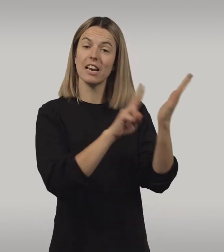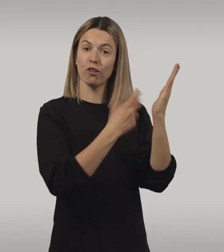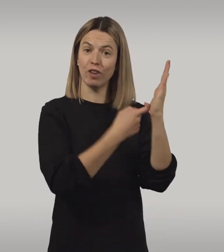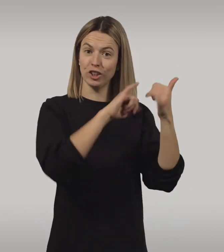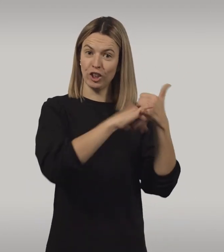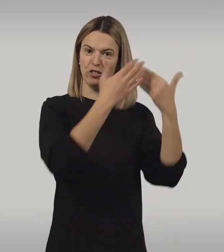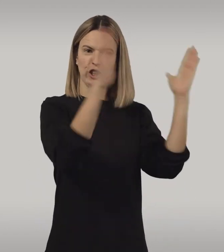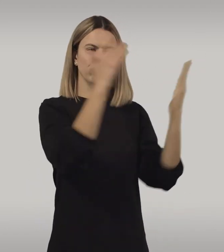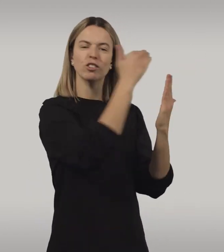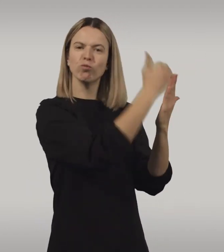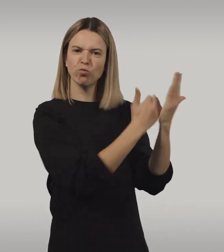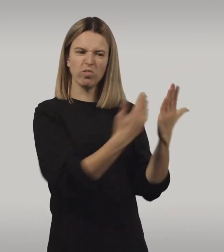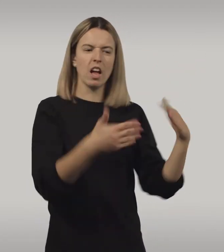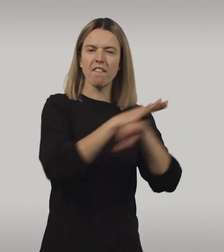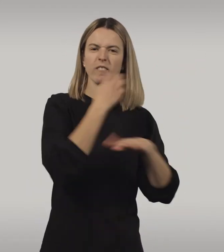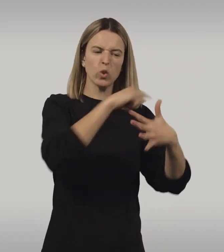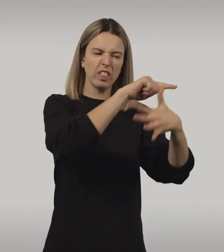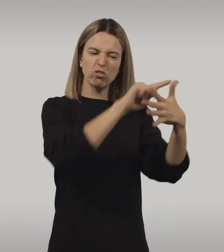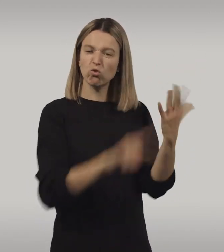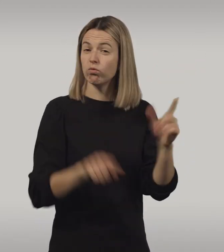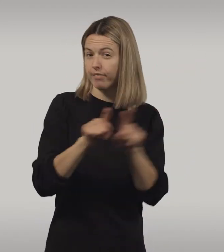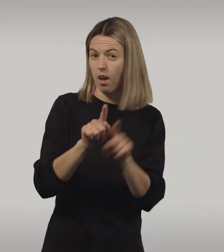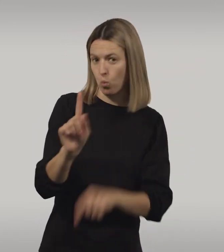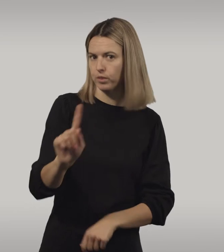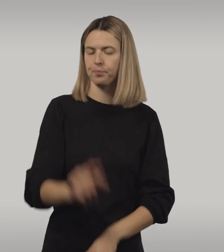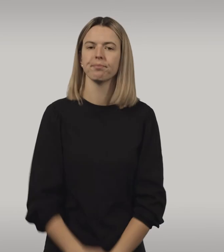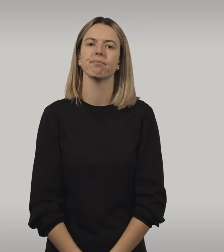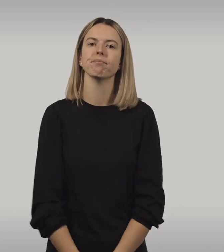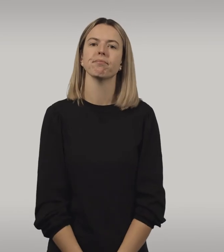who has a need to use the service. That is, people who are Deaf or have a hearing or speech impairment;